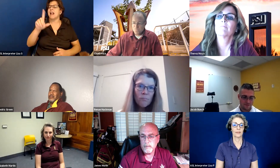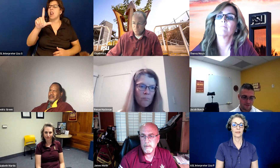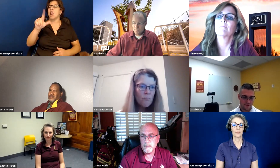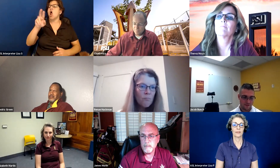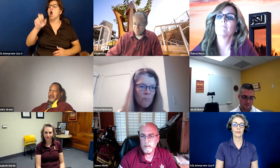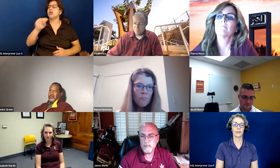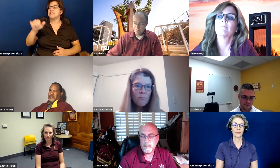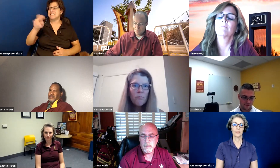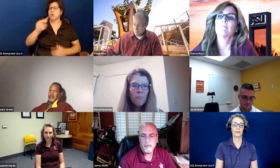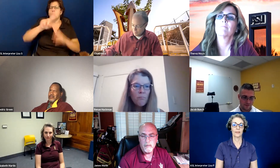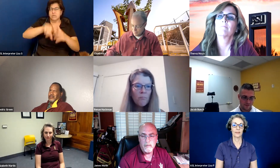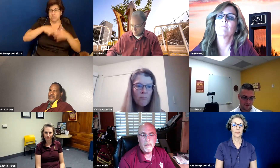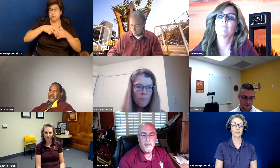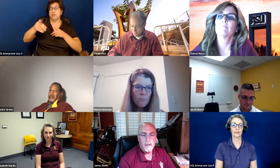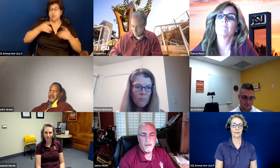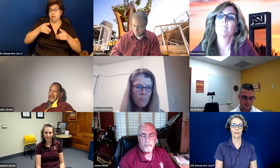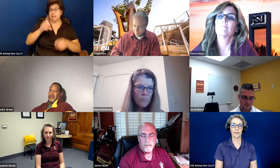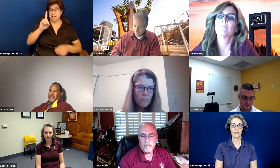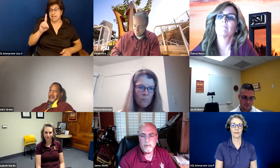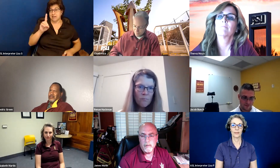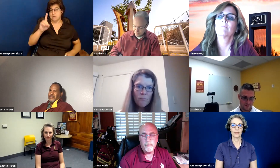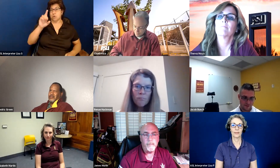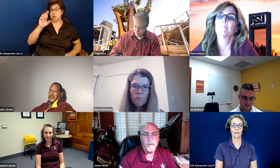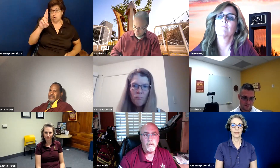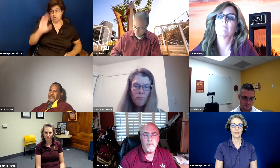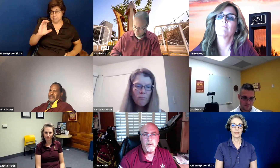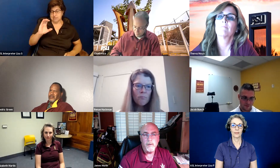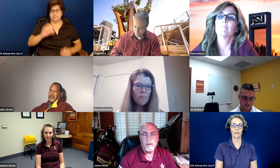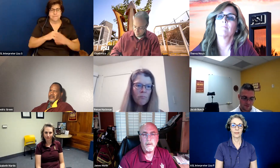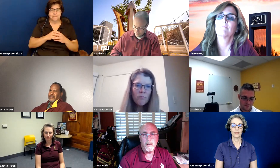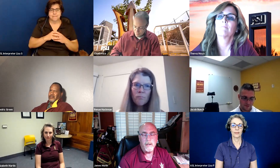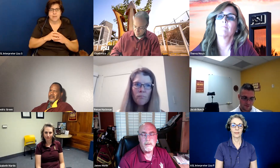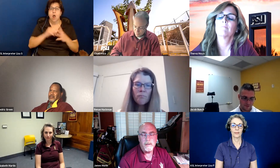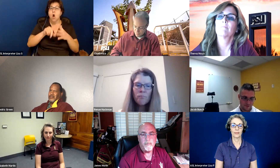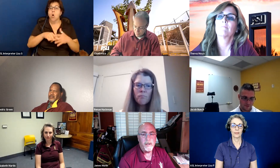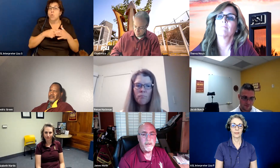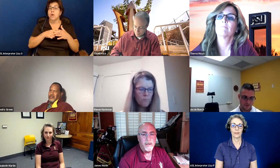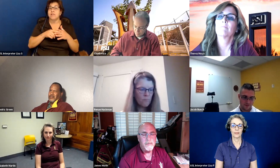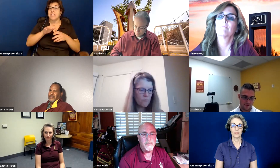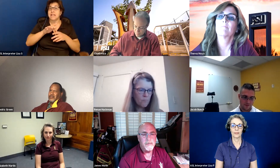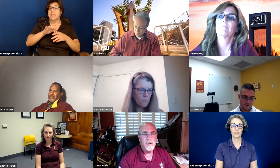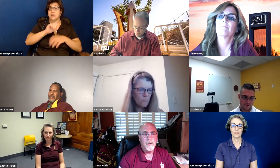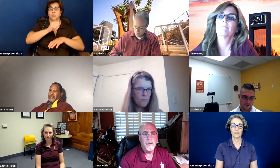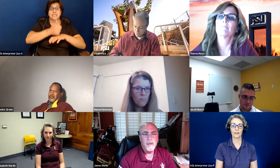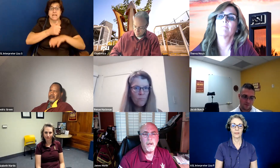of the Disability Resource Center. There were originally located in the Franklin house.